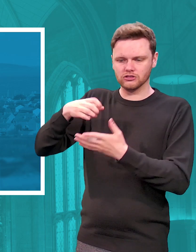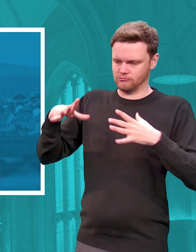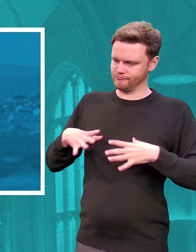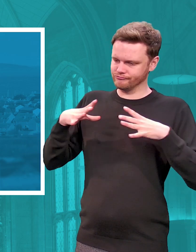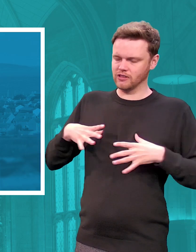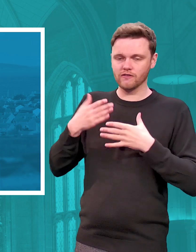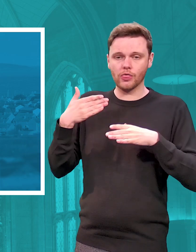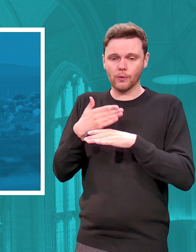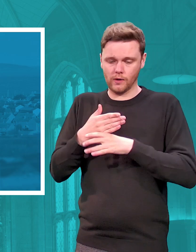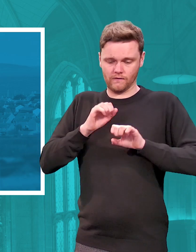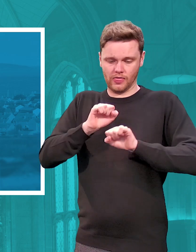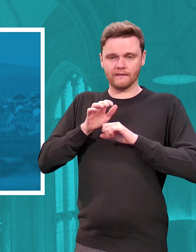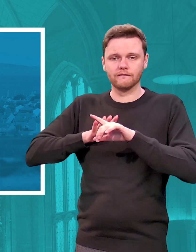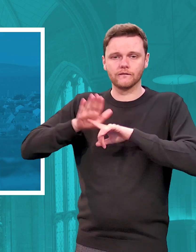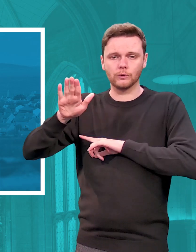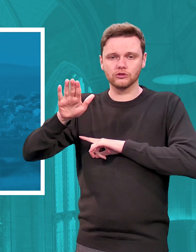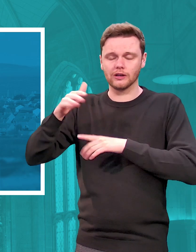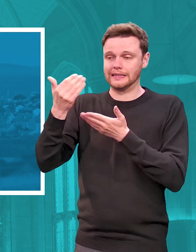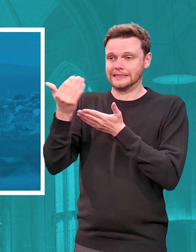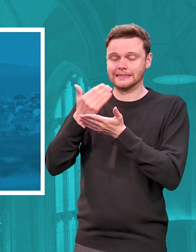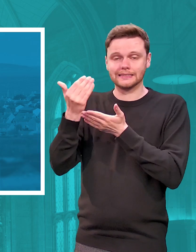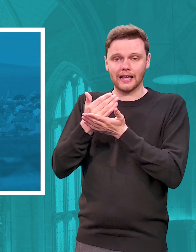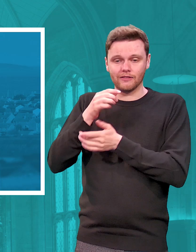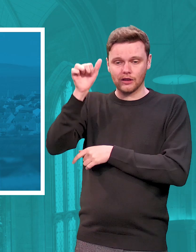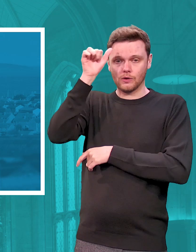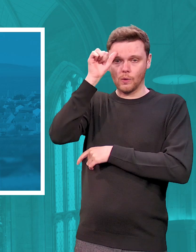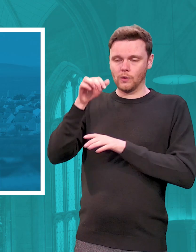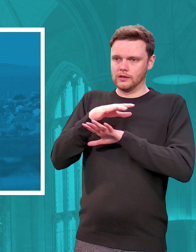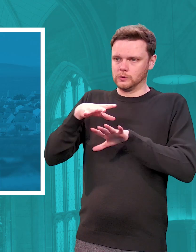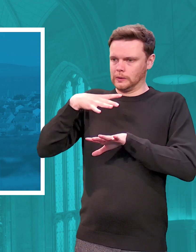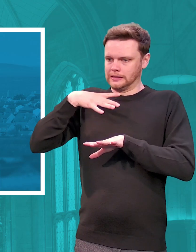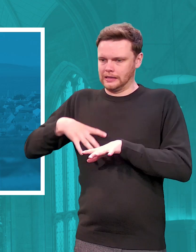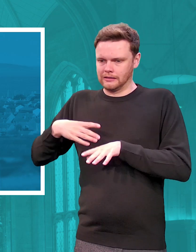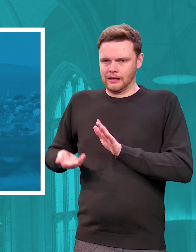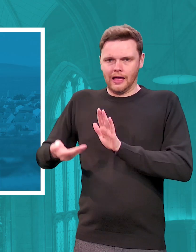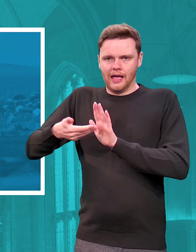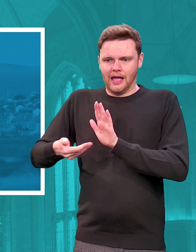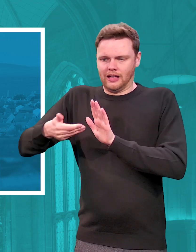in their future safe in the knowledge that they do not need to make any new provision